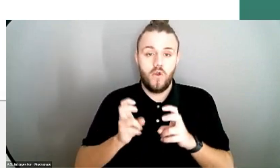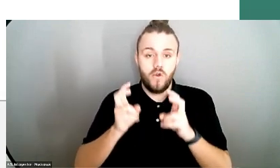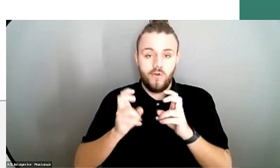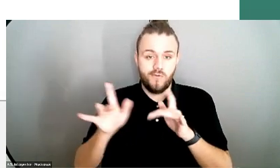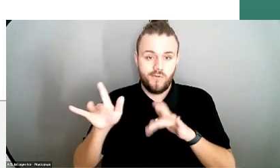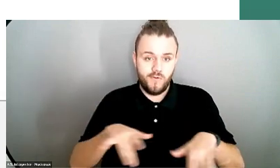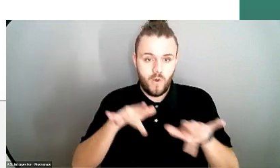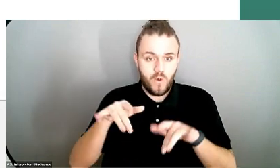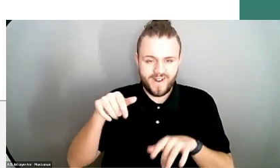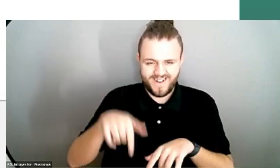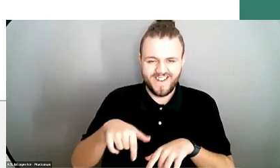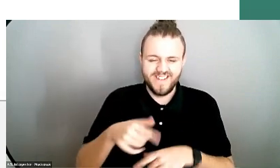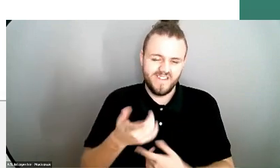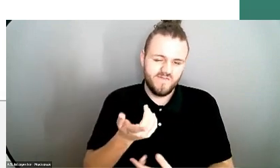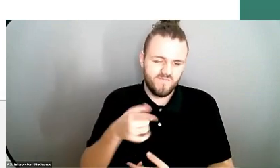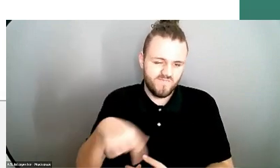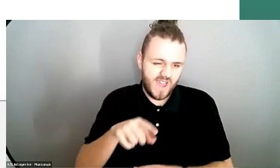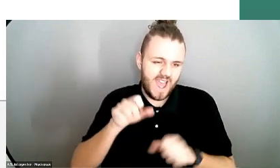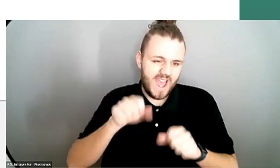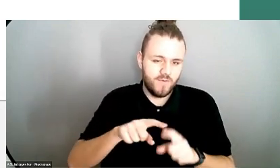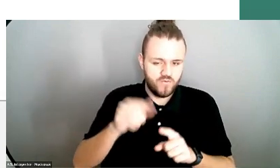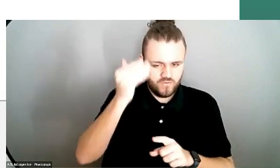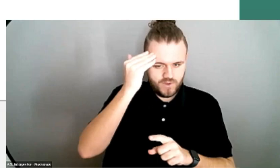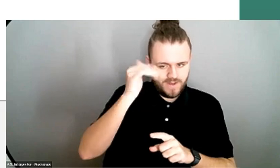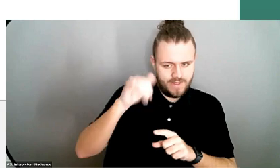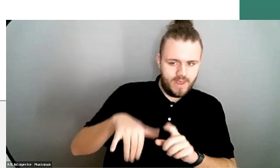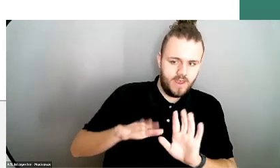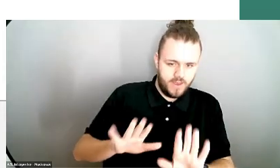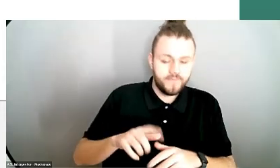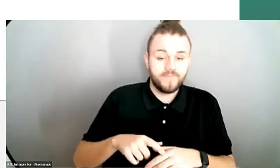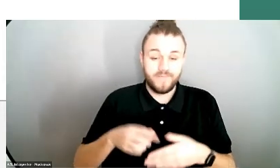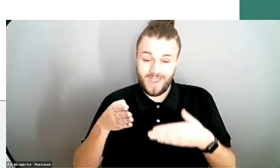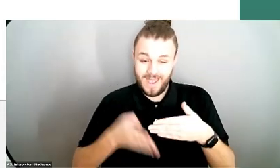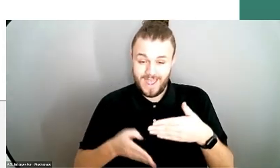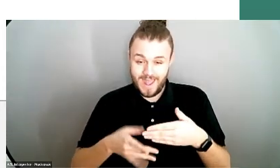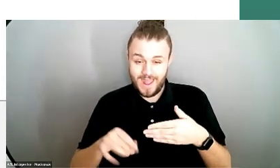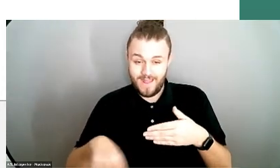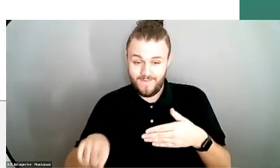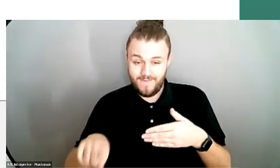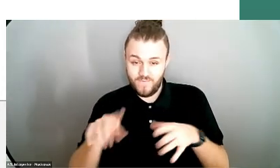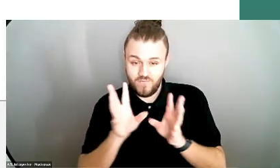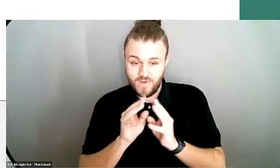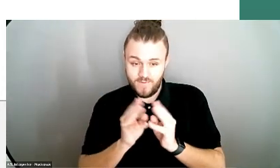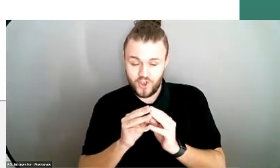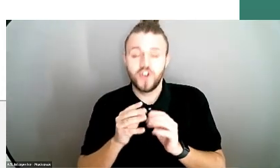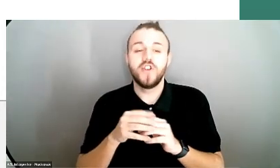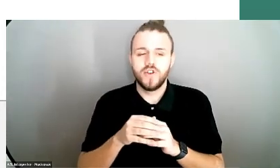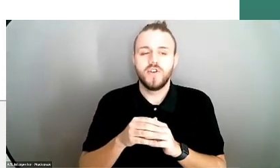So you should be aware of that. And at the end of the webinar, you will see,